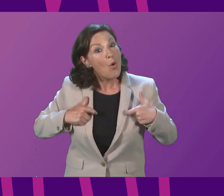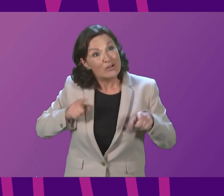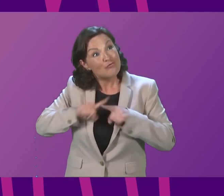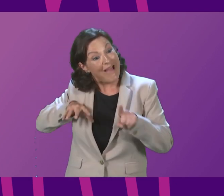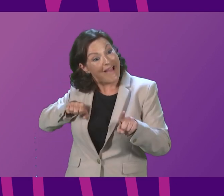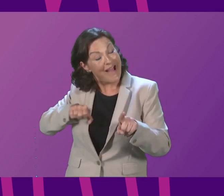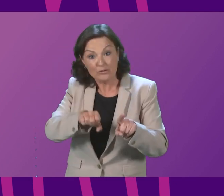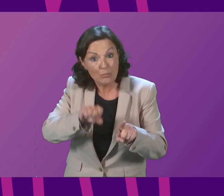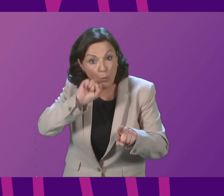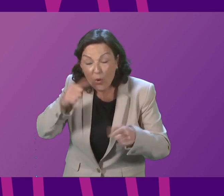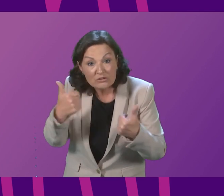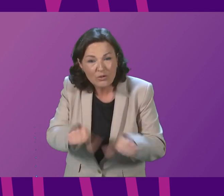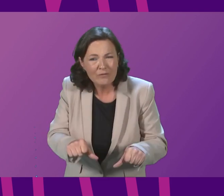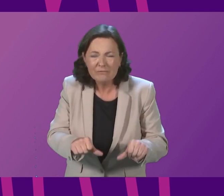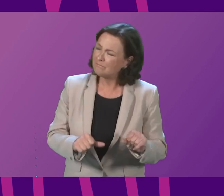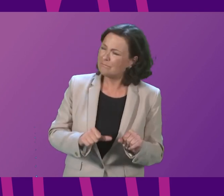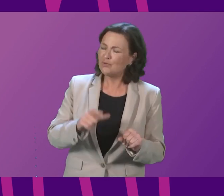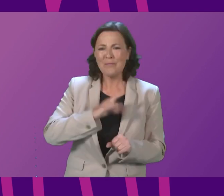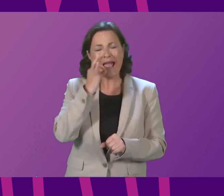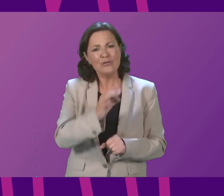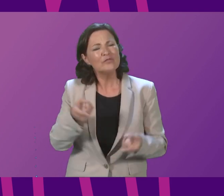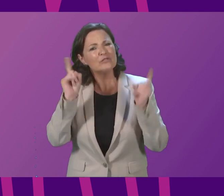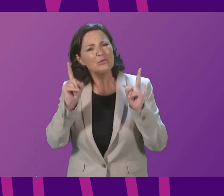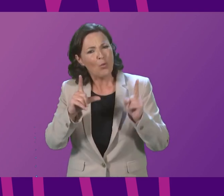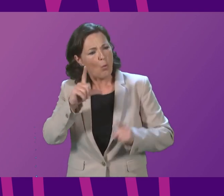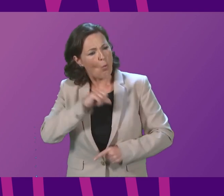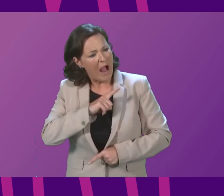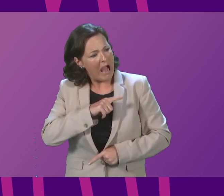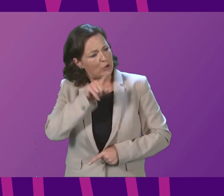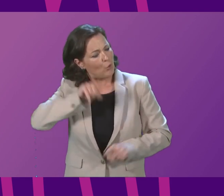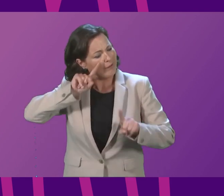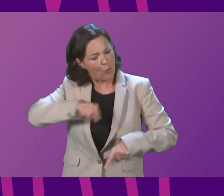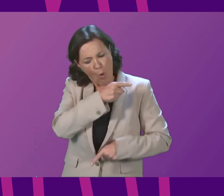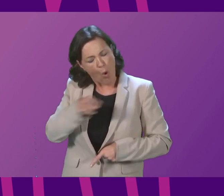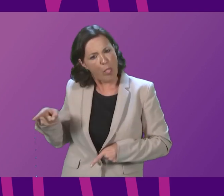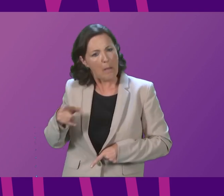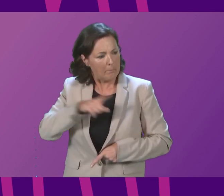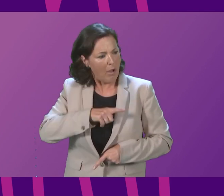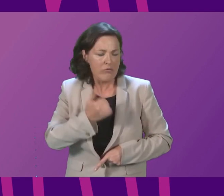Why should all those pressing issues play second fiddle to another divisive independence